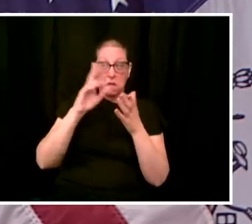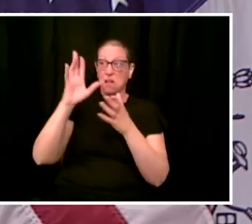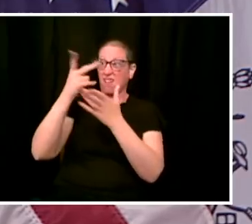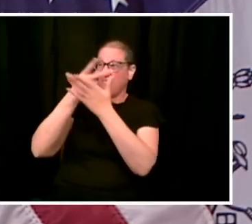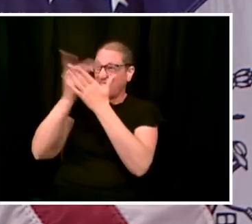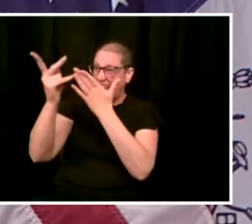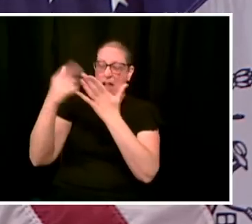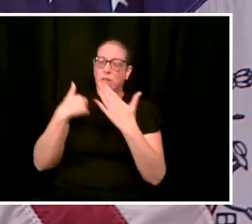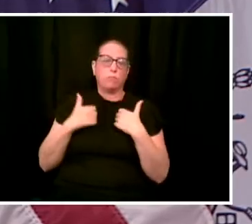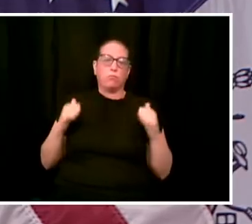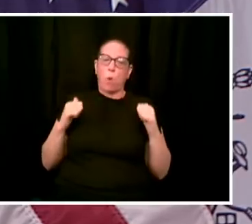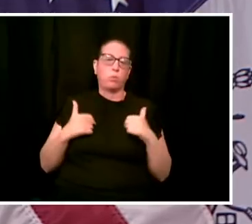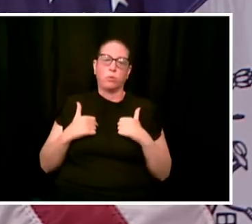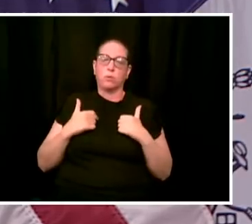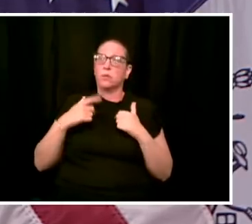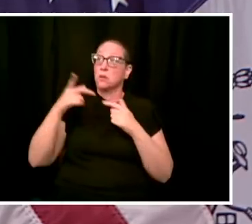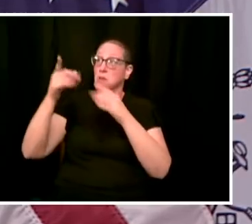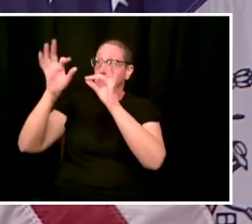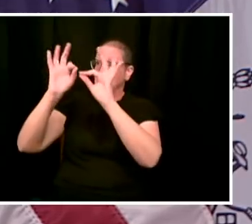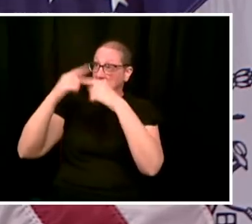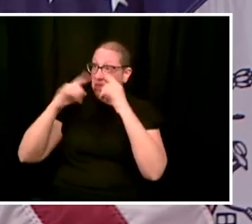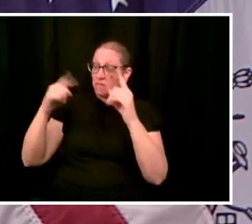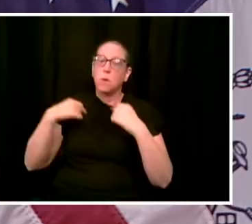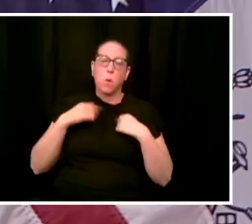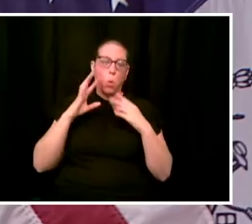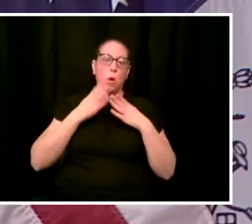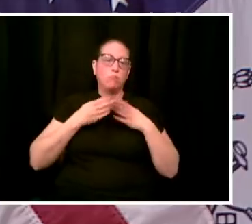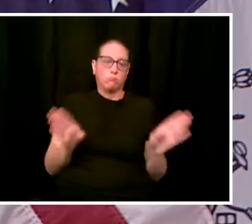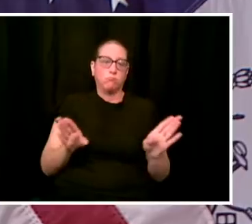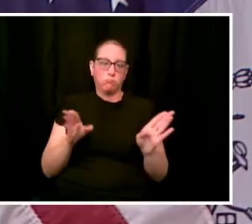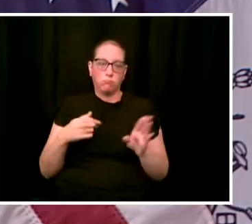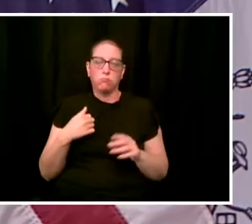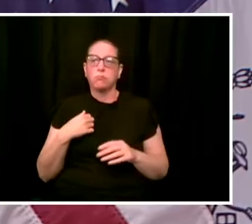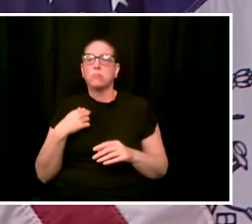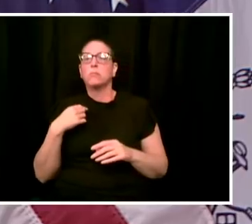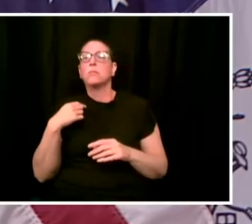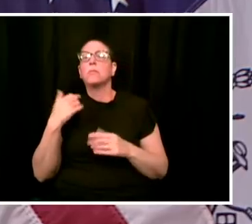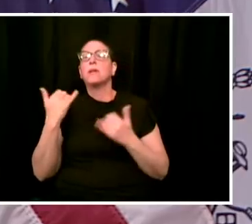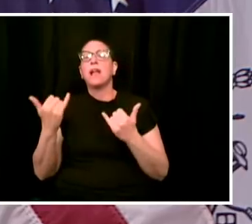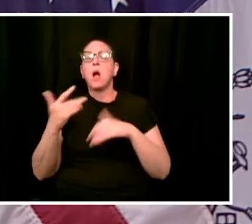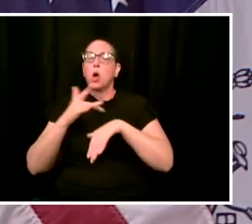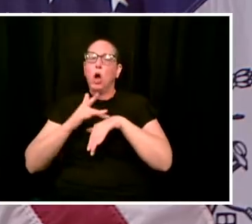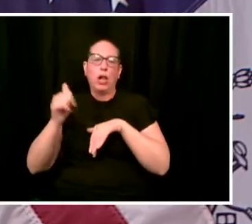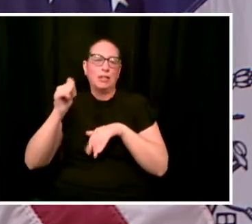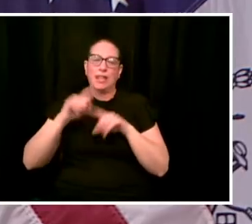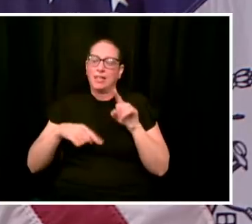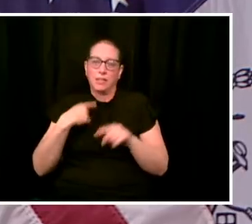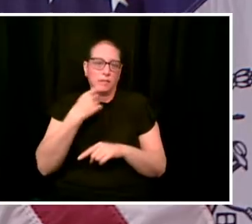OF IDEA TTHA IS ON THE TABLE.